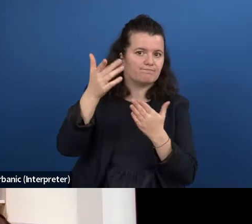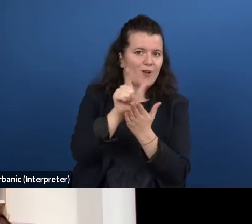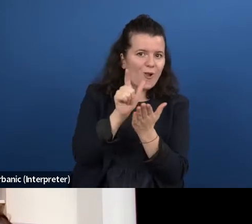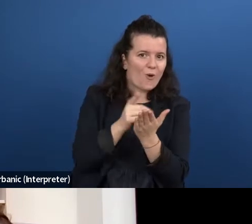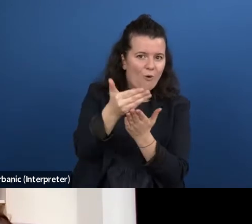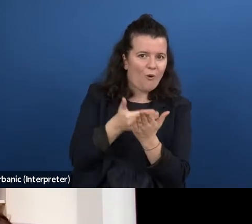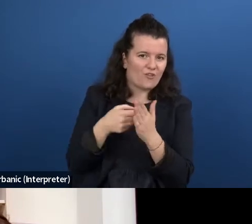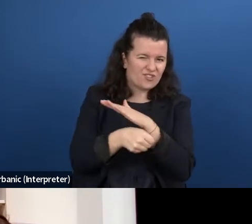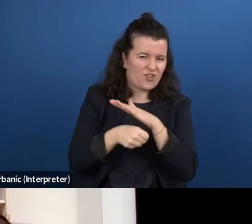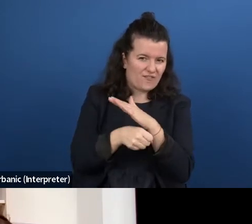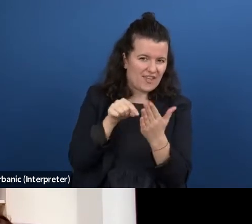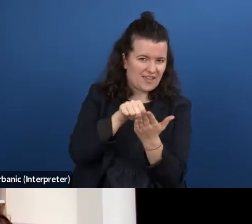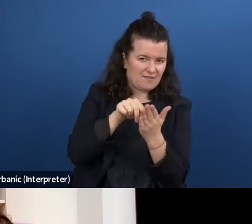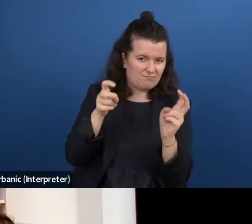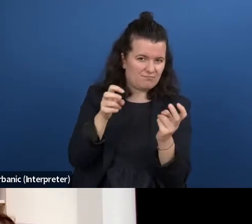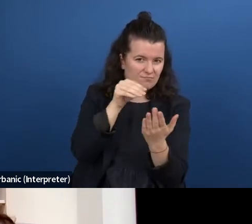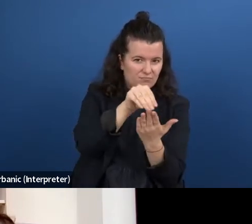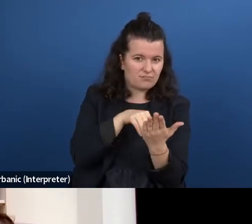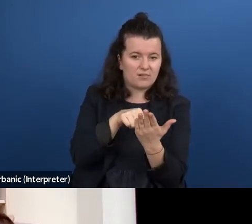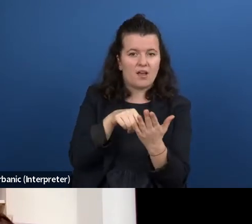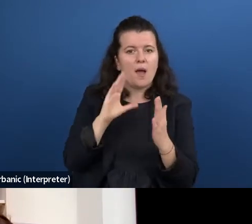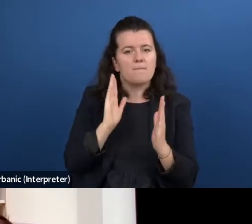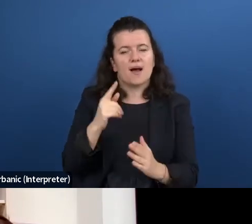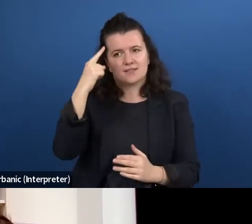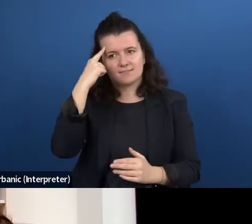We'll do this from an intersectional approach,